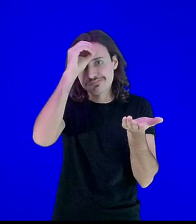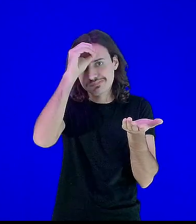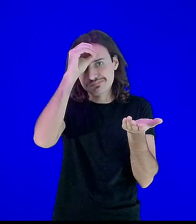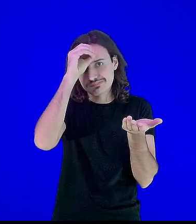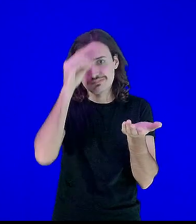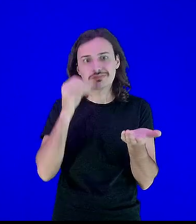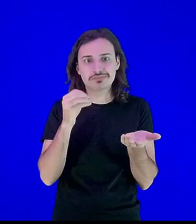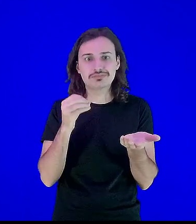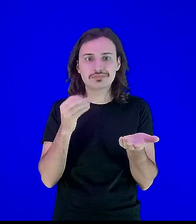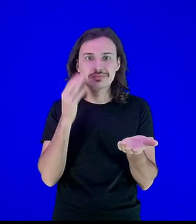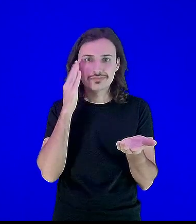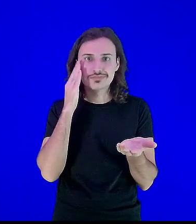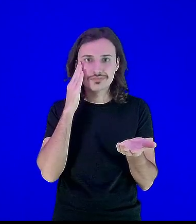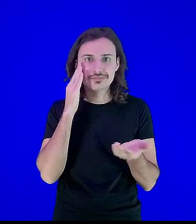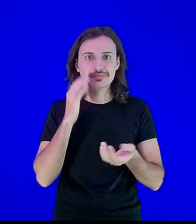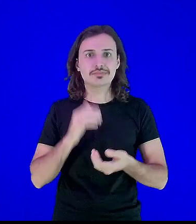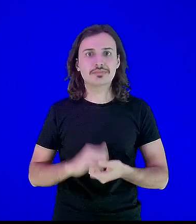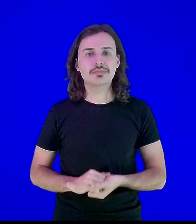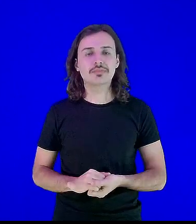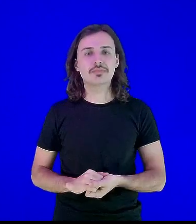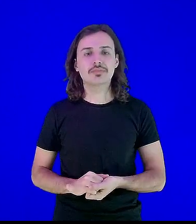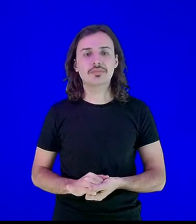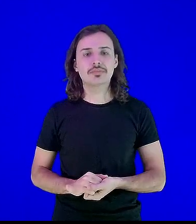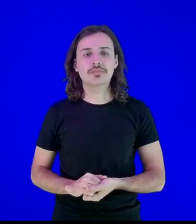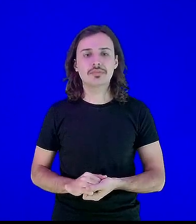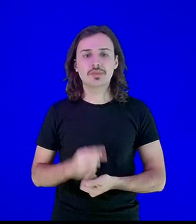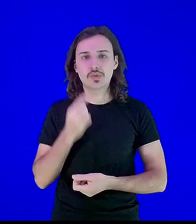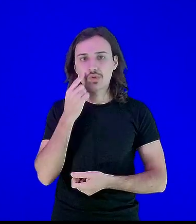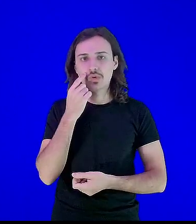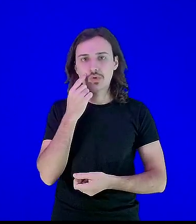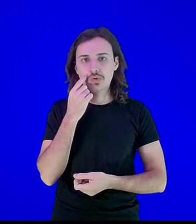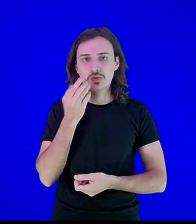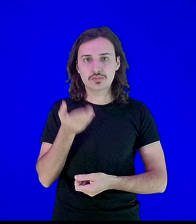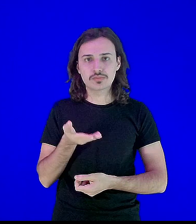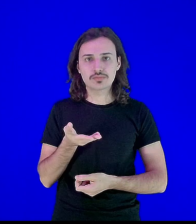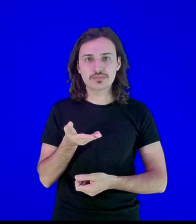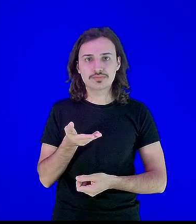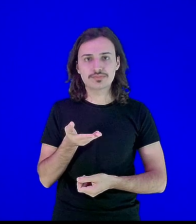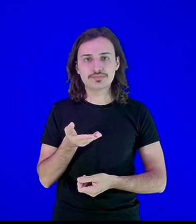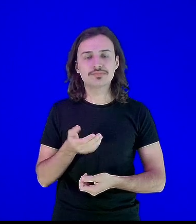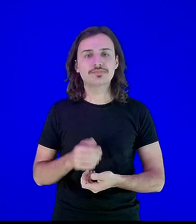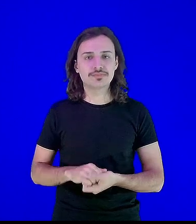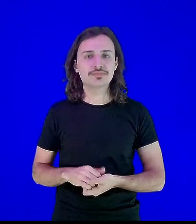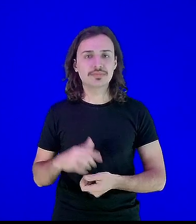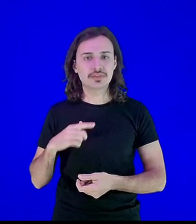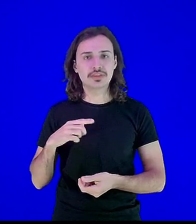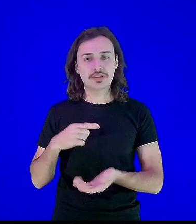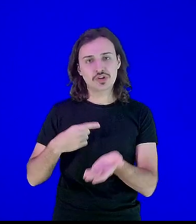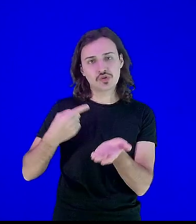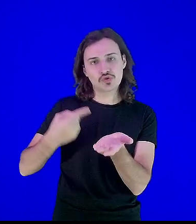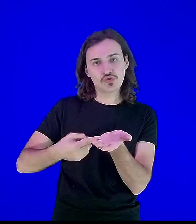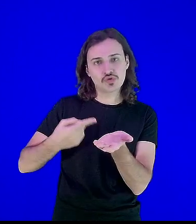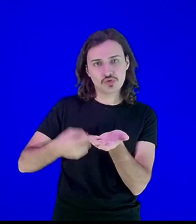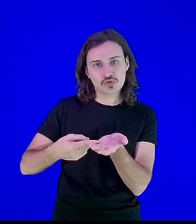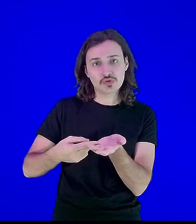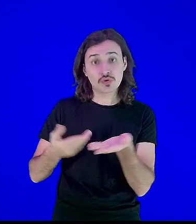you can see now I have "something" event happening today and I can change it to Libras